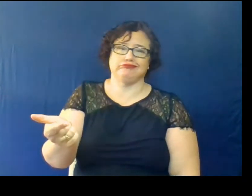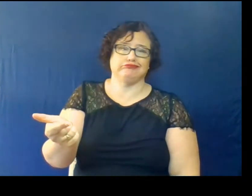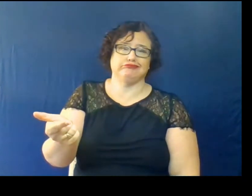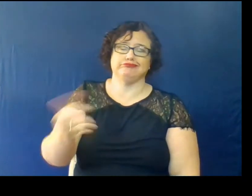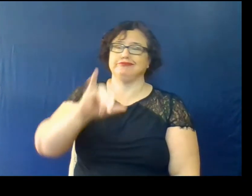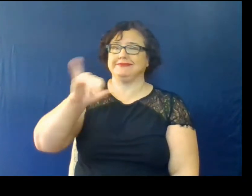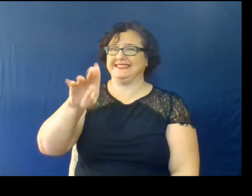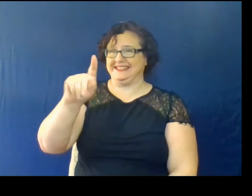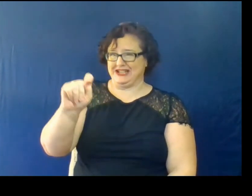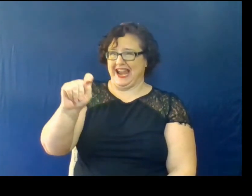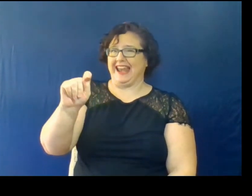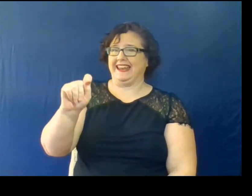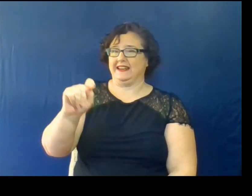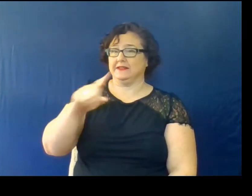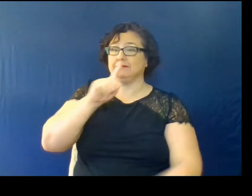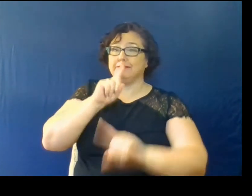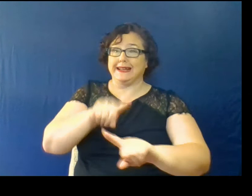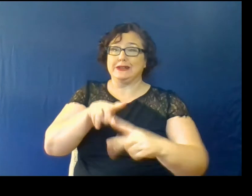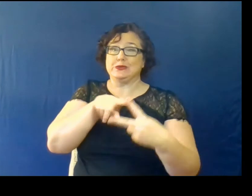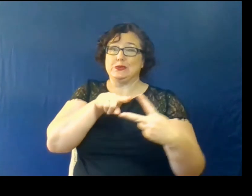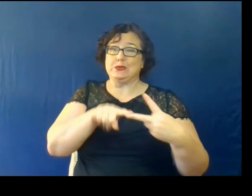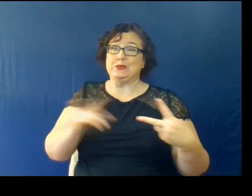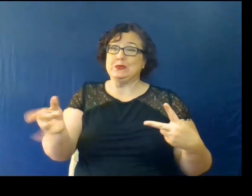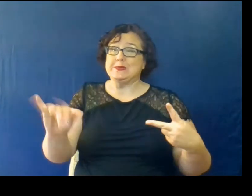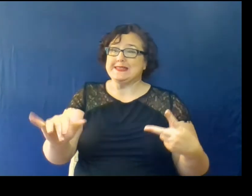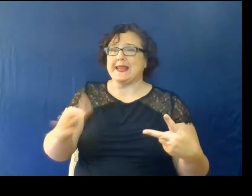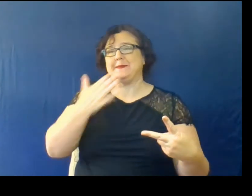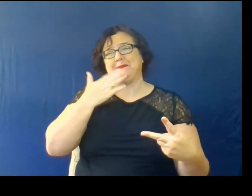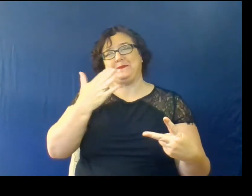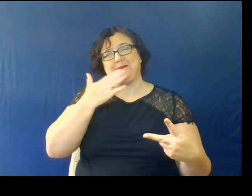Janet. So if you can answer those two questions for me it would be much appreciated thank you.